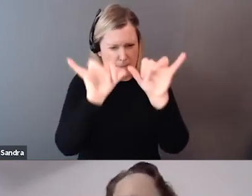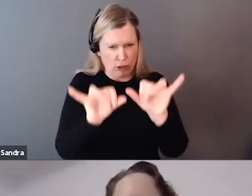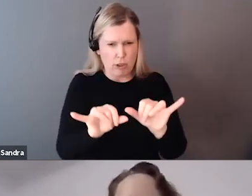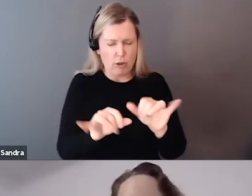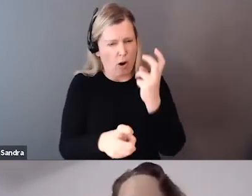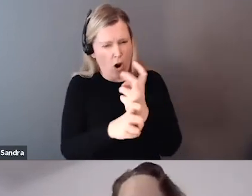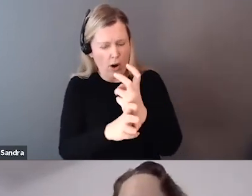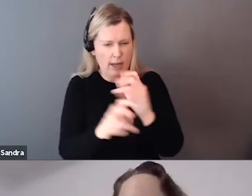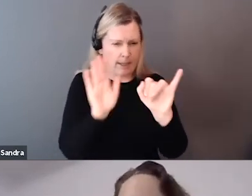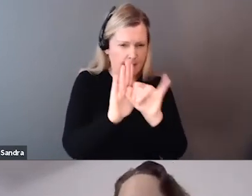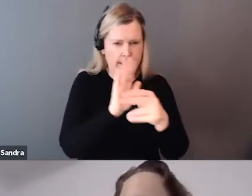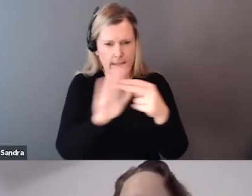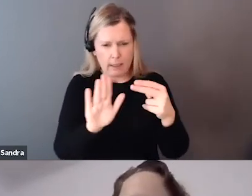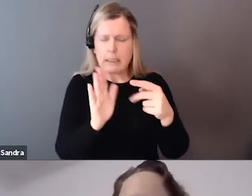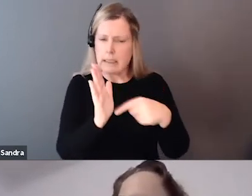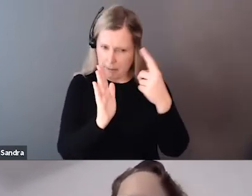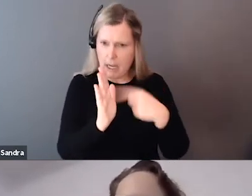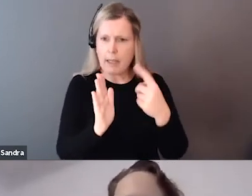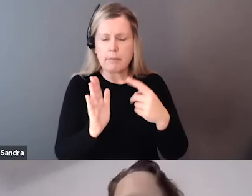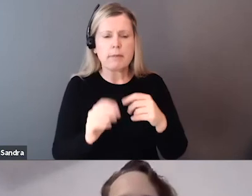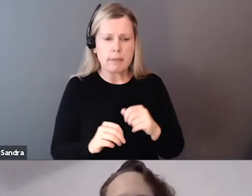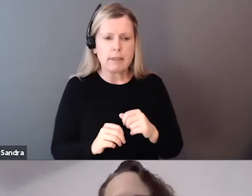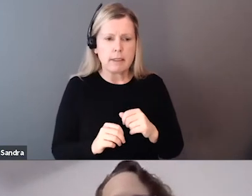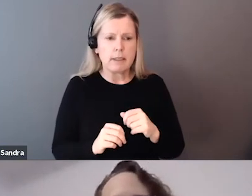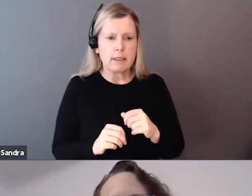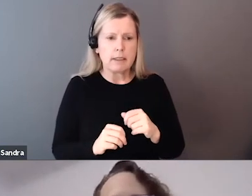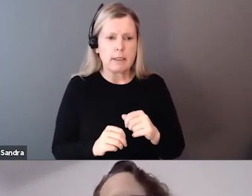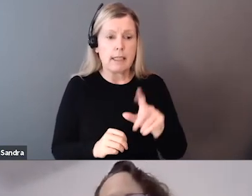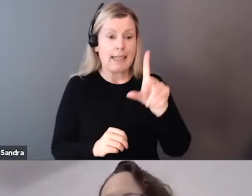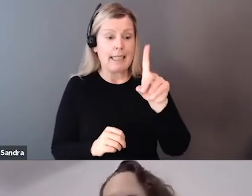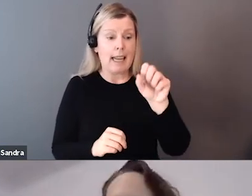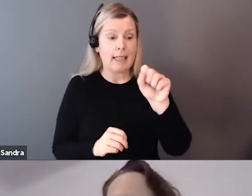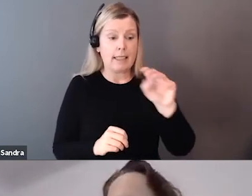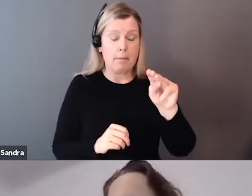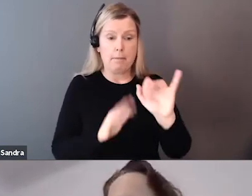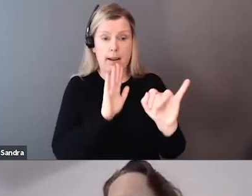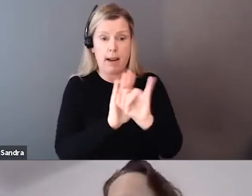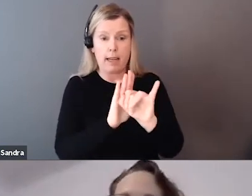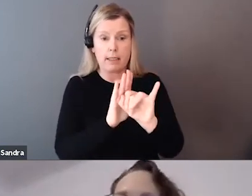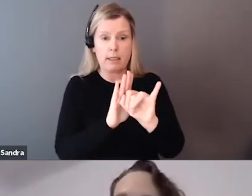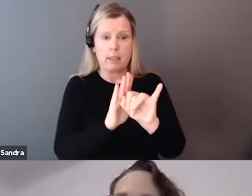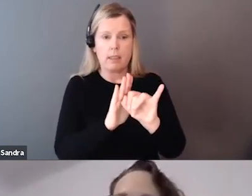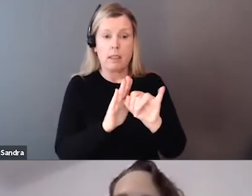Excuse me. And a DSM diagnosis is made through clinician interpretation